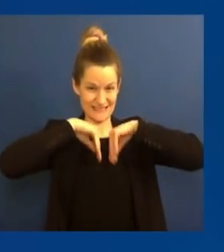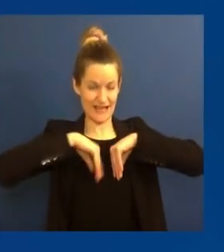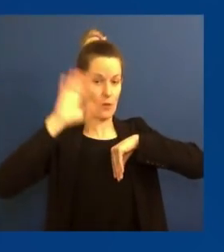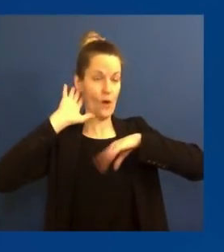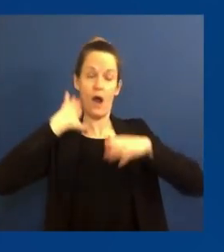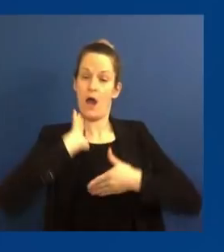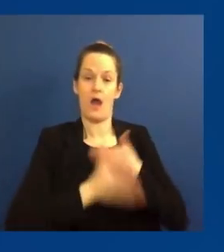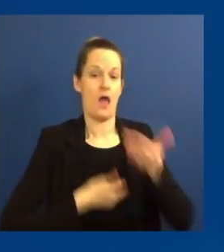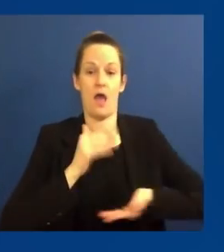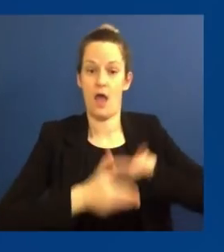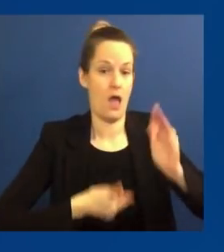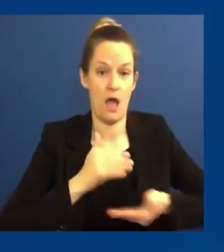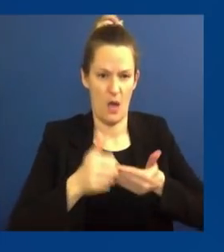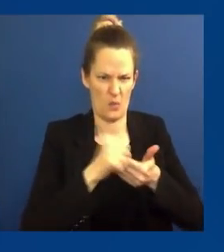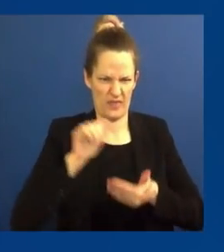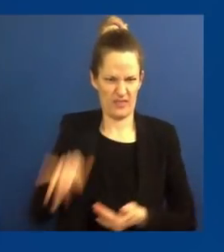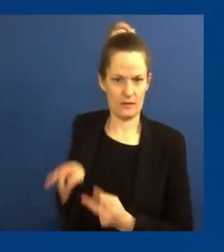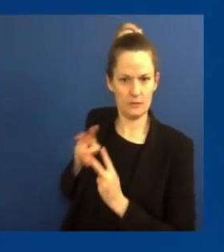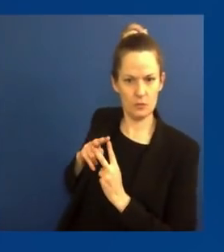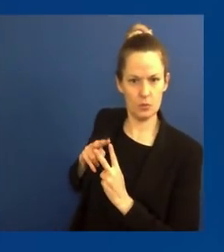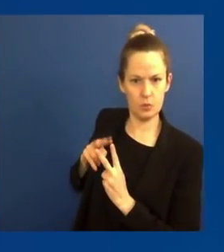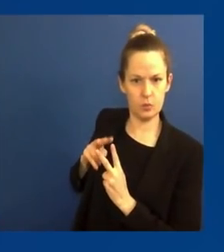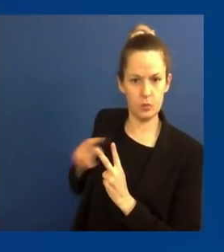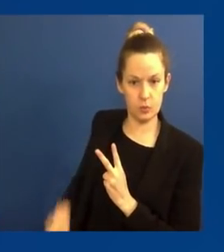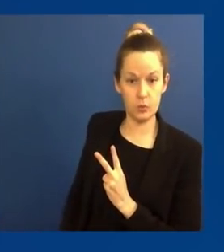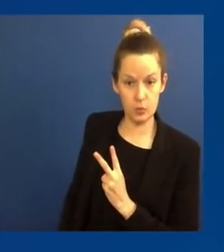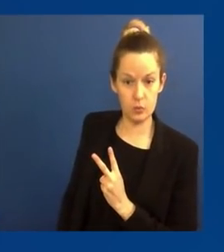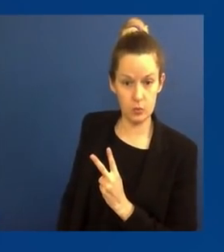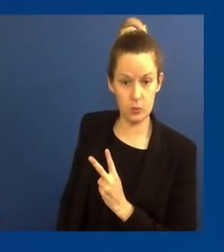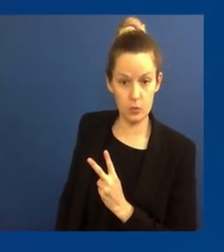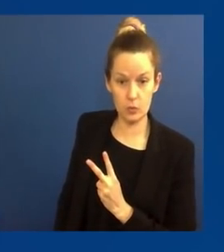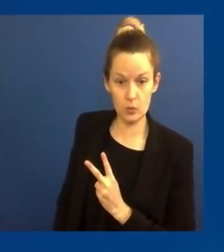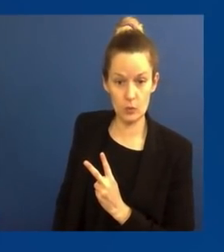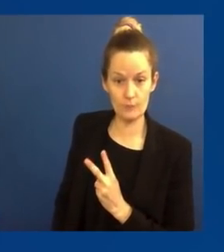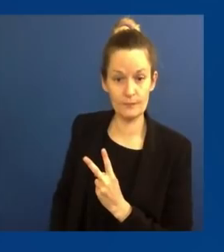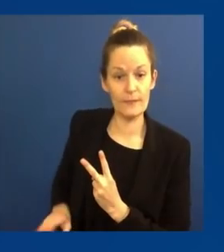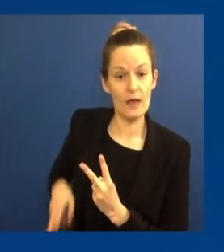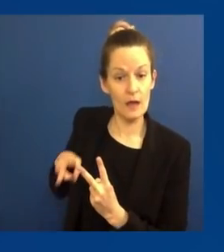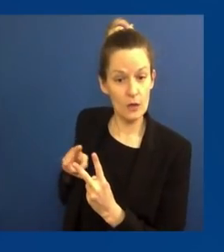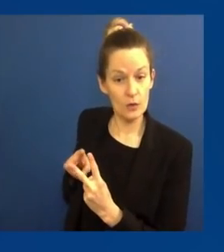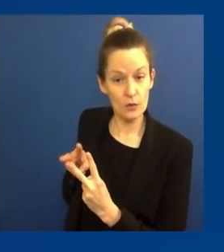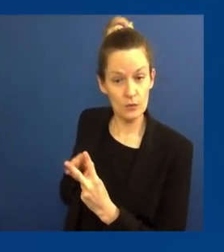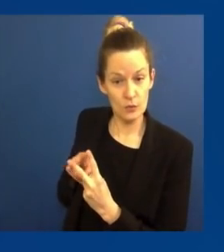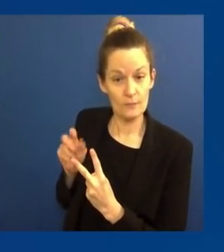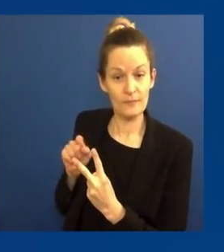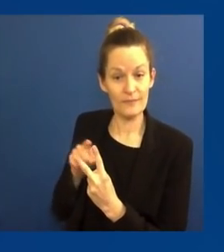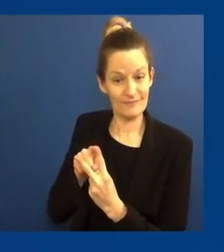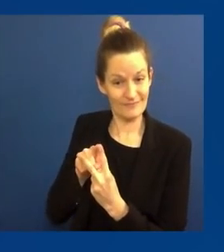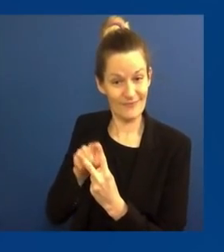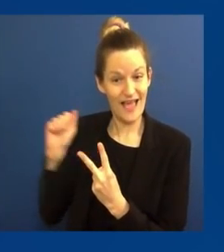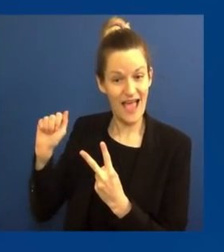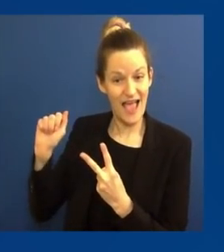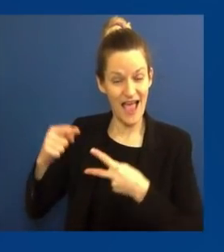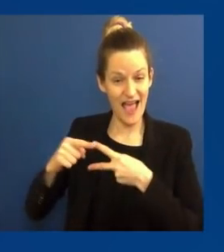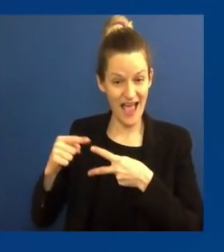But the antigens themselves have many components. We refer to them as "epitope." Why does that mean anything to us?